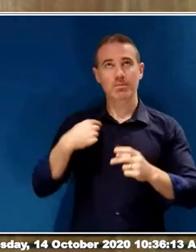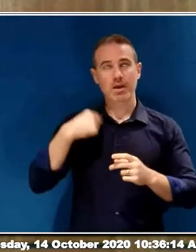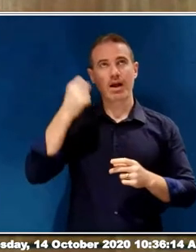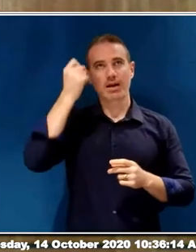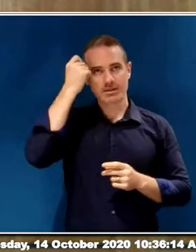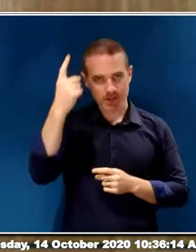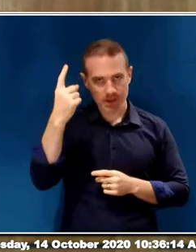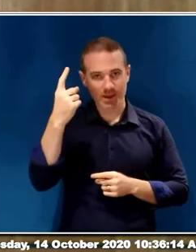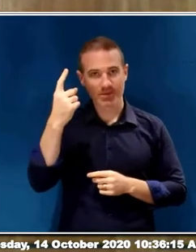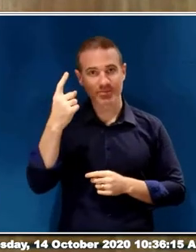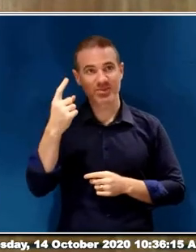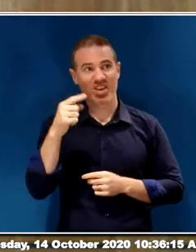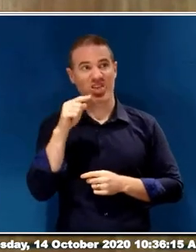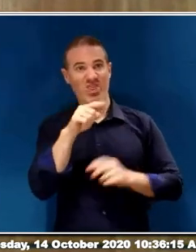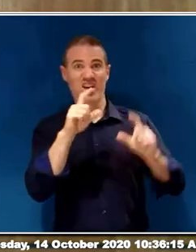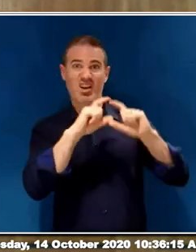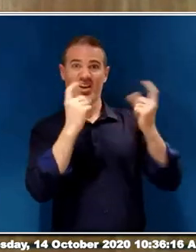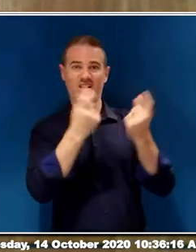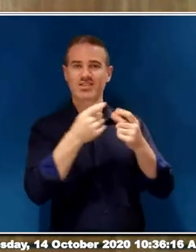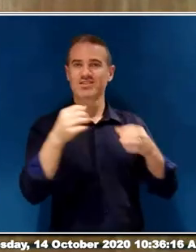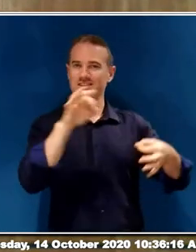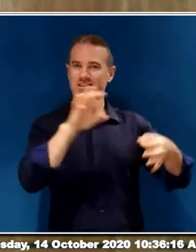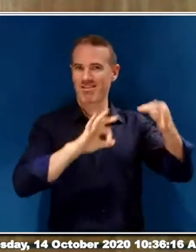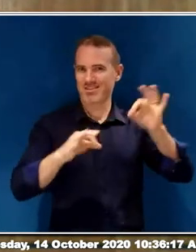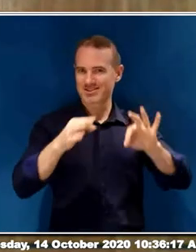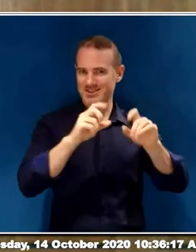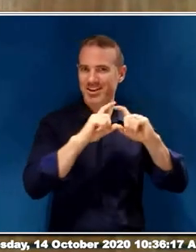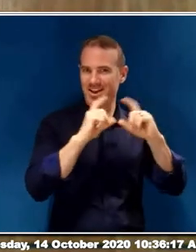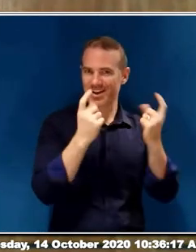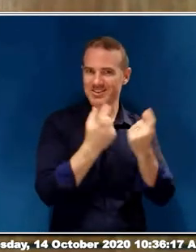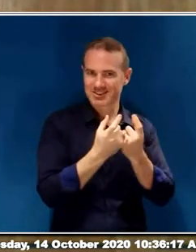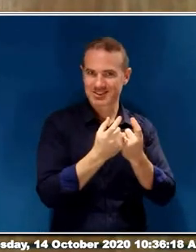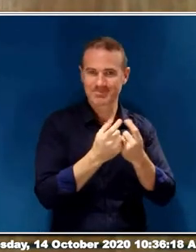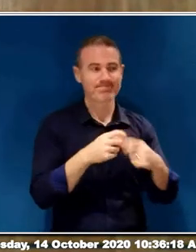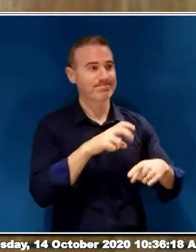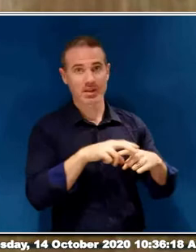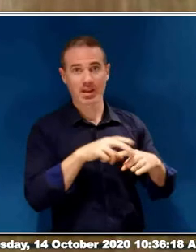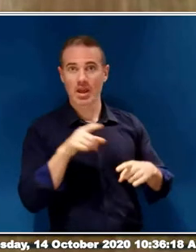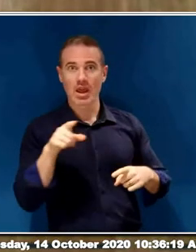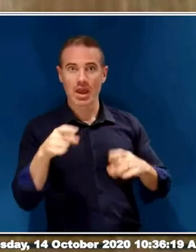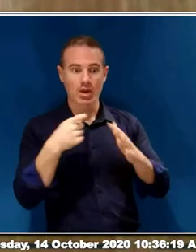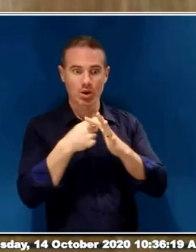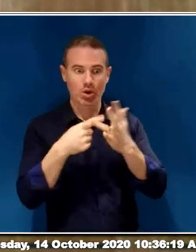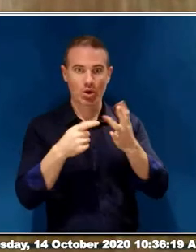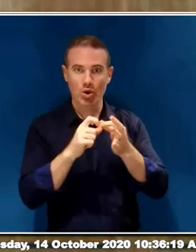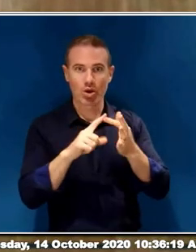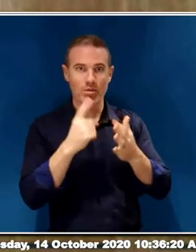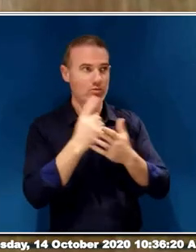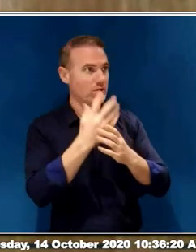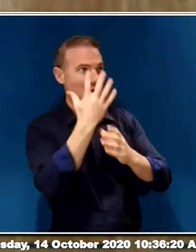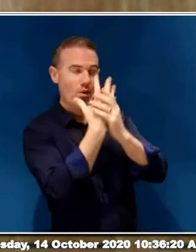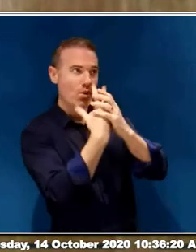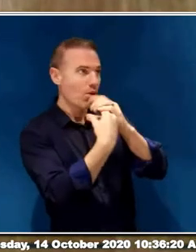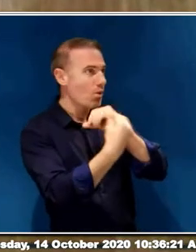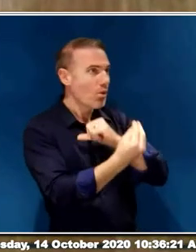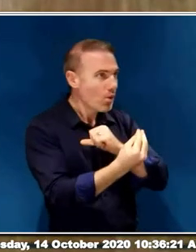and he was so engaged that he either forgot, and the teacher continued to